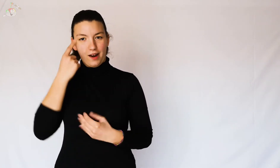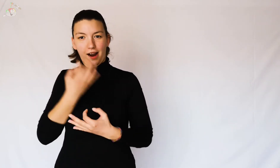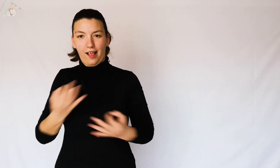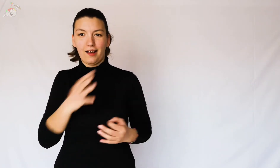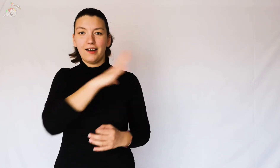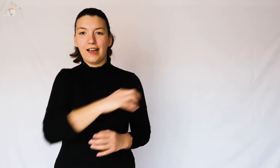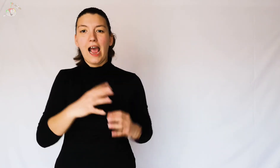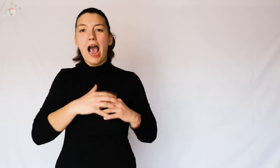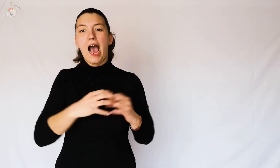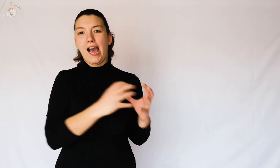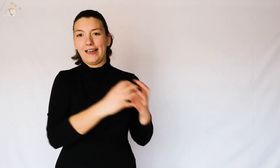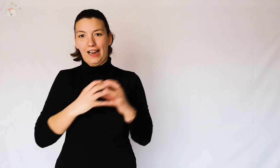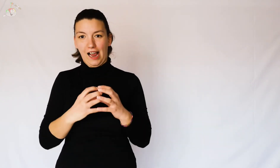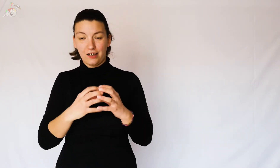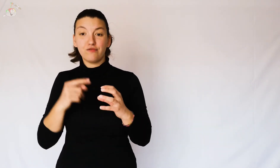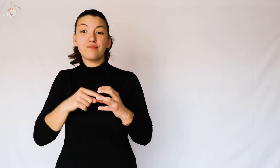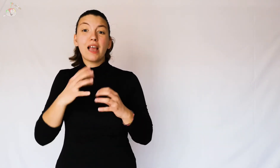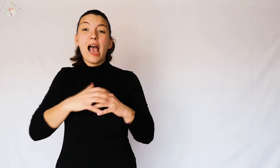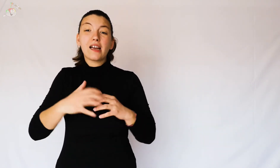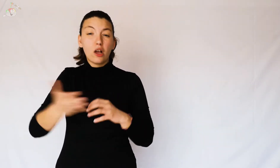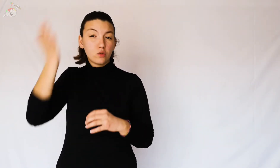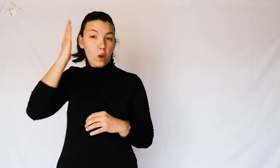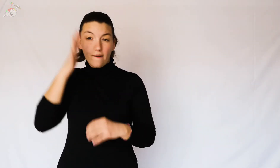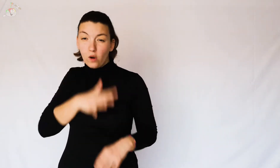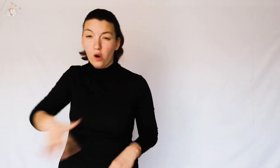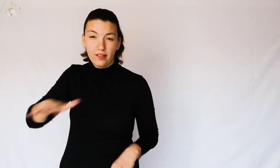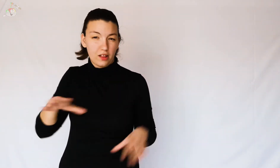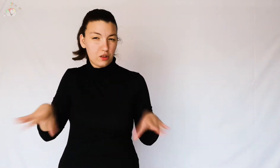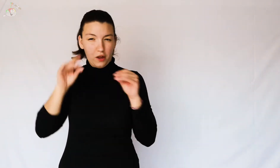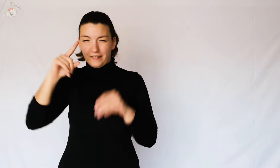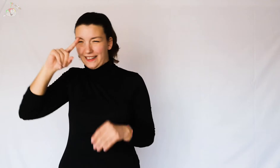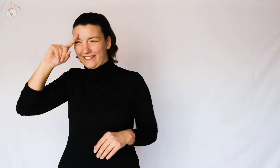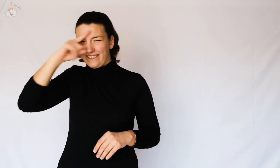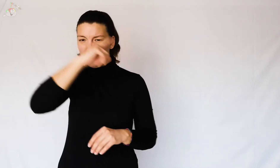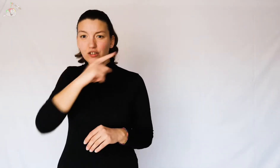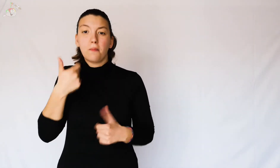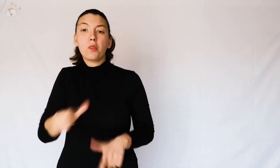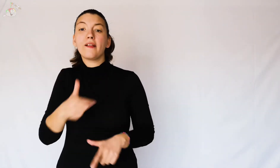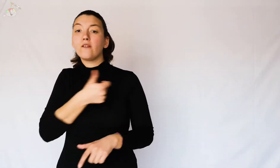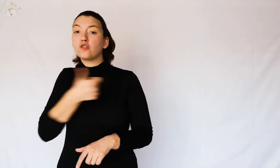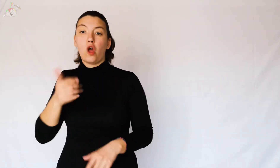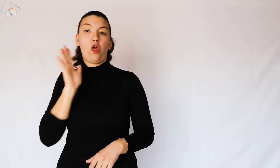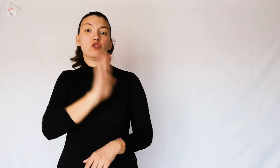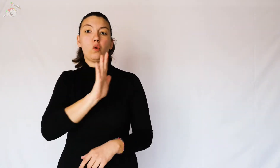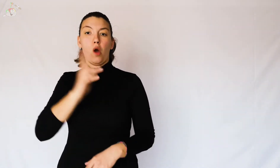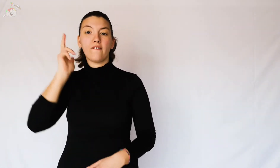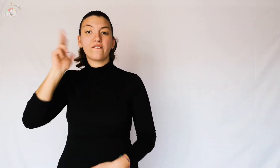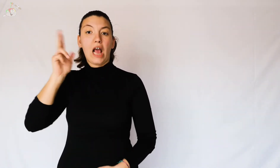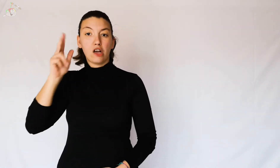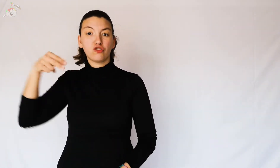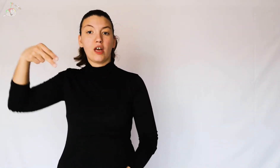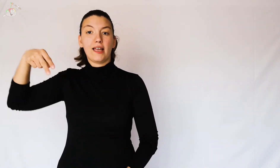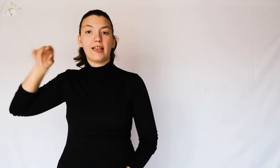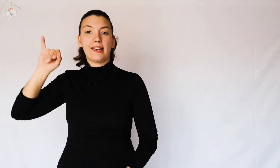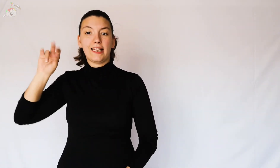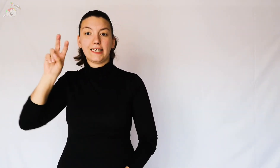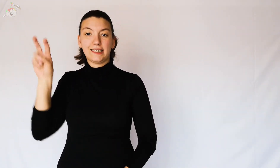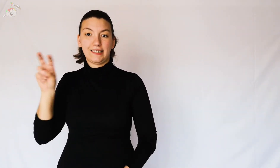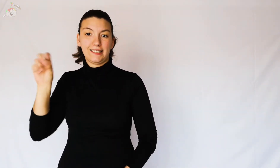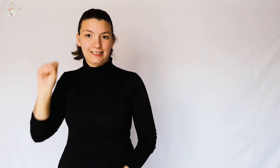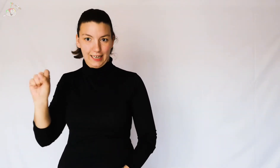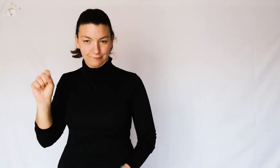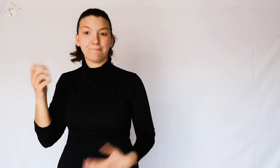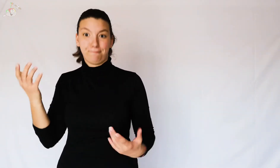took some oranges, once they were difficult to find because they came from France, Nice.